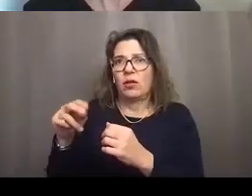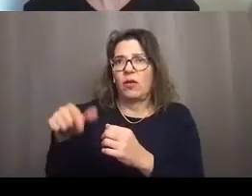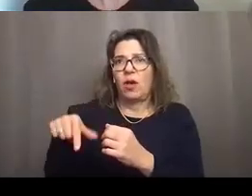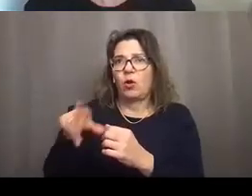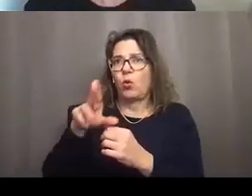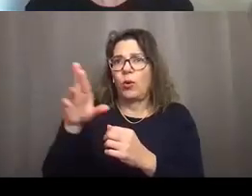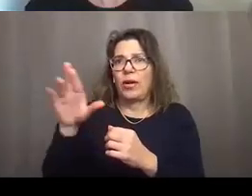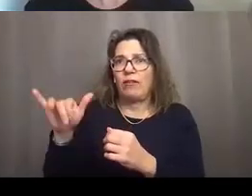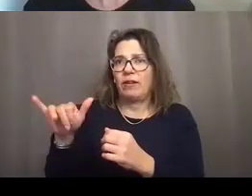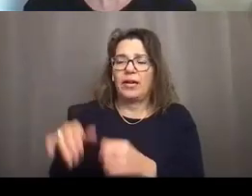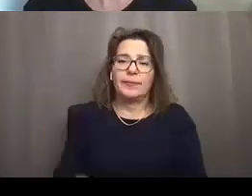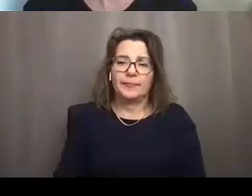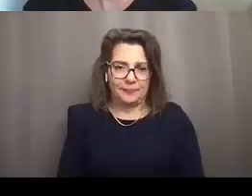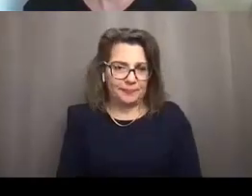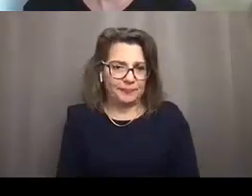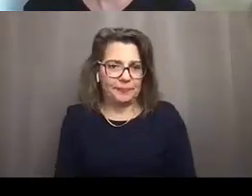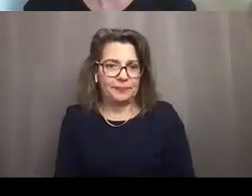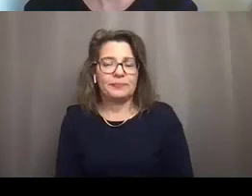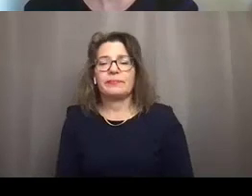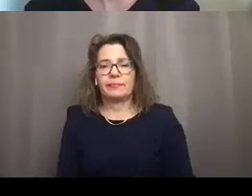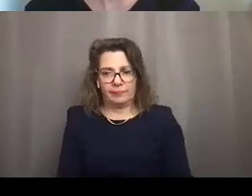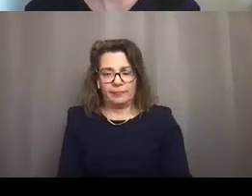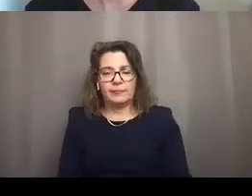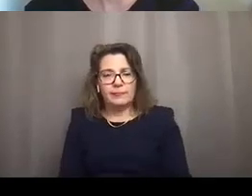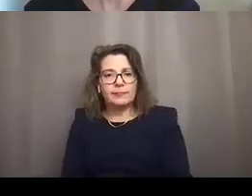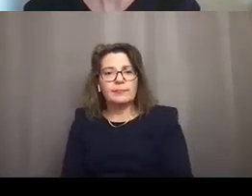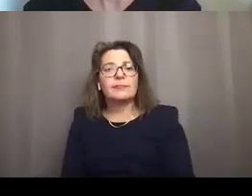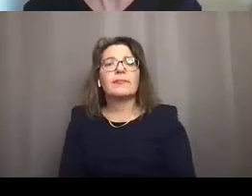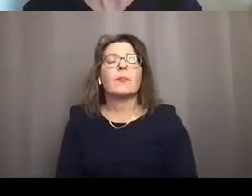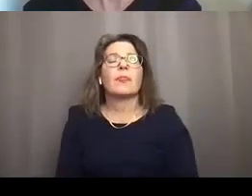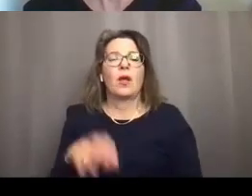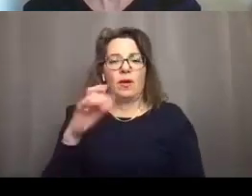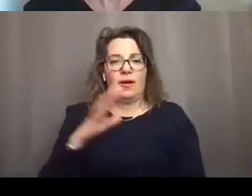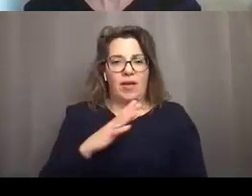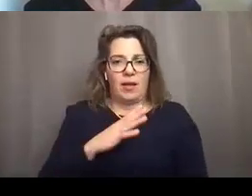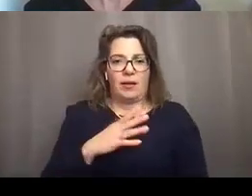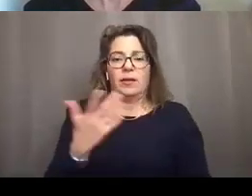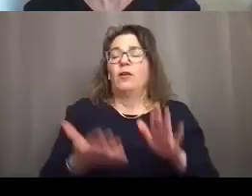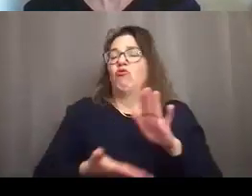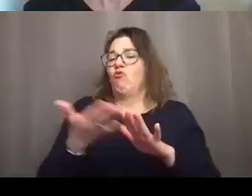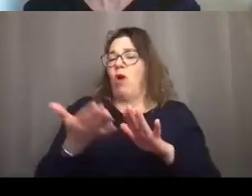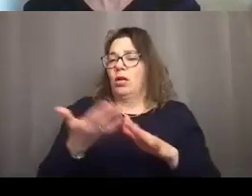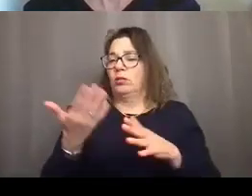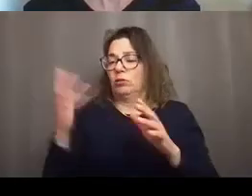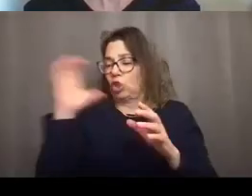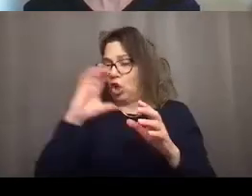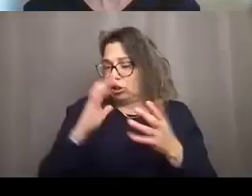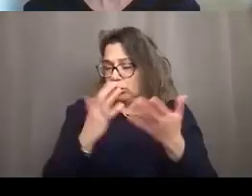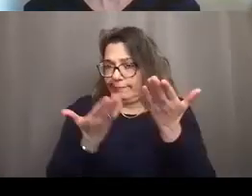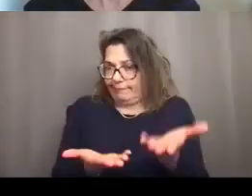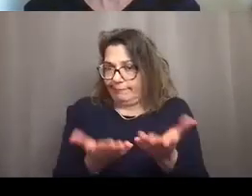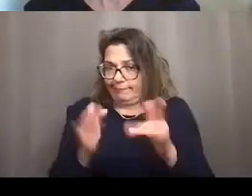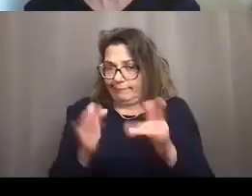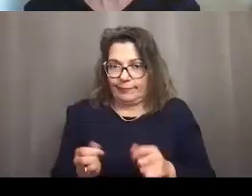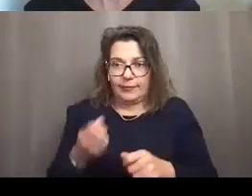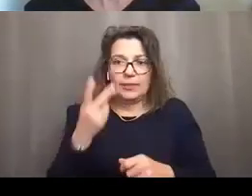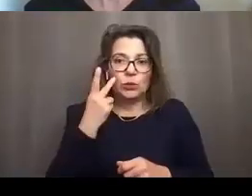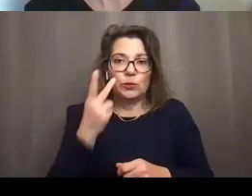So I'm just going to run a search here, and the share. So once you run a search if you look up over at the top right,